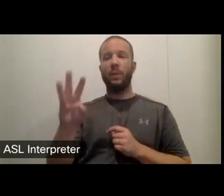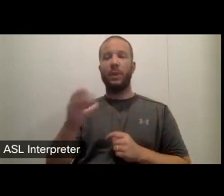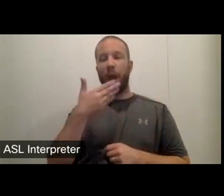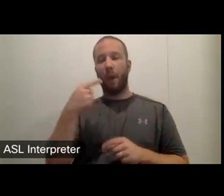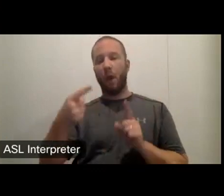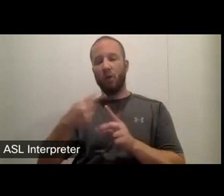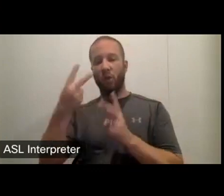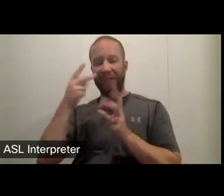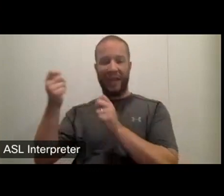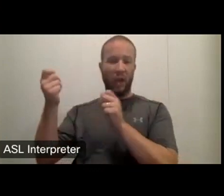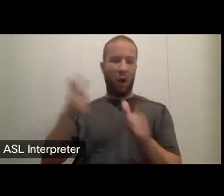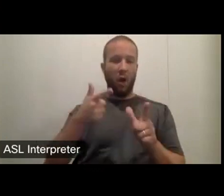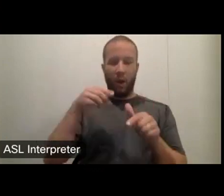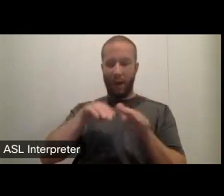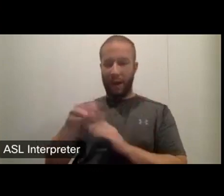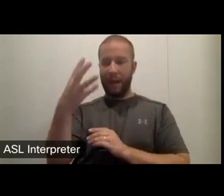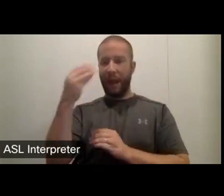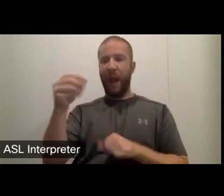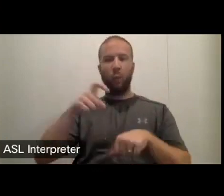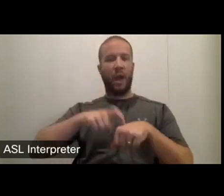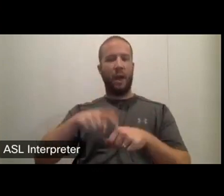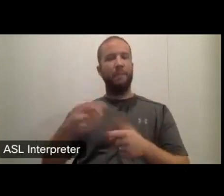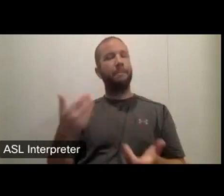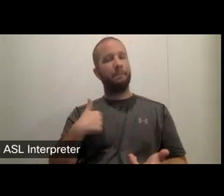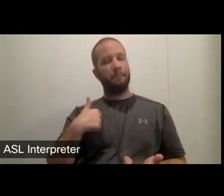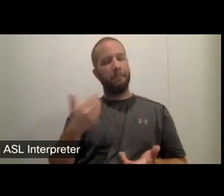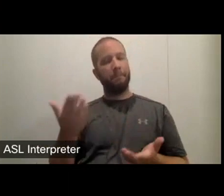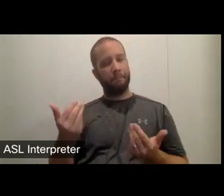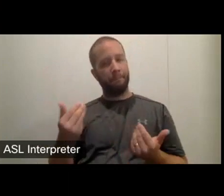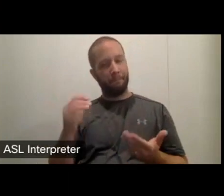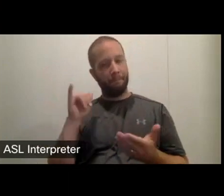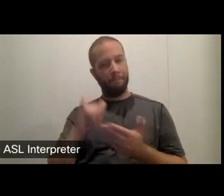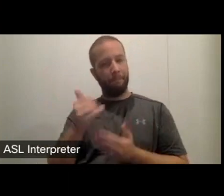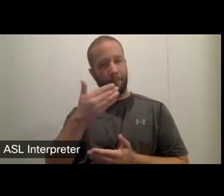see what bus is coming most quickly um and that sort of thing as opposed